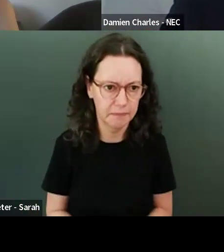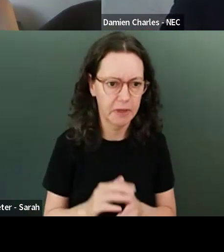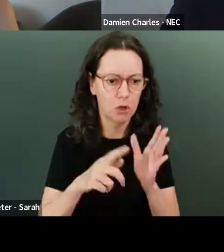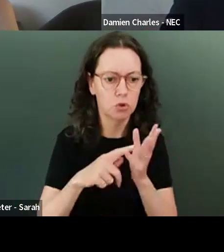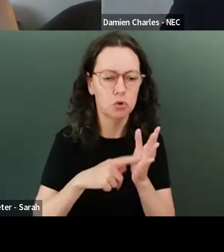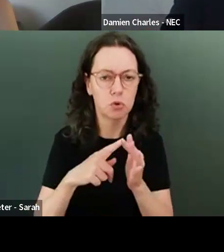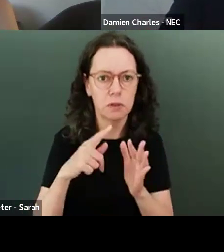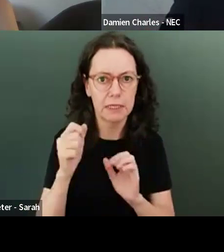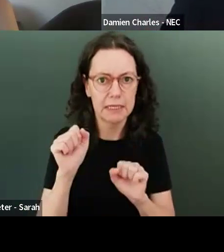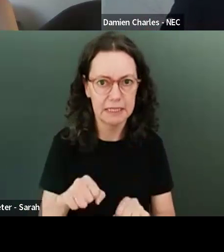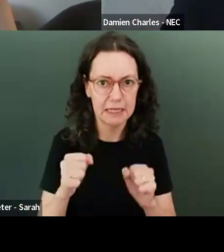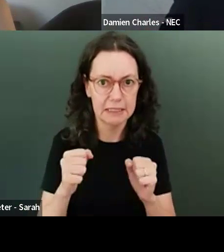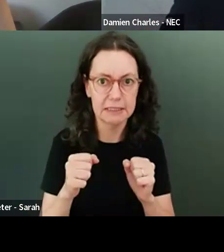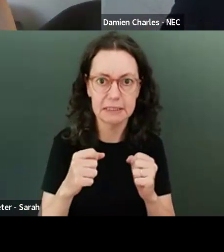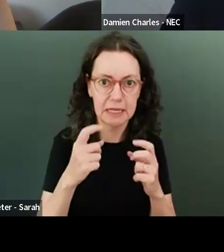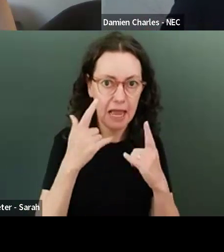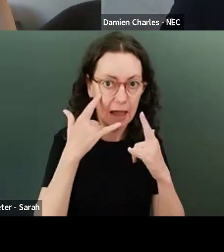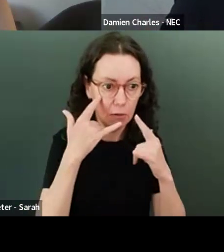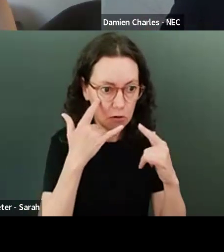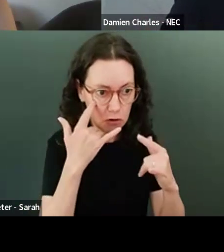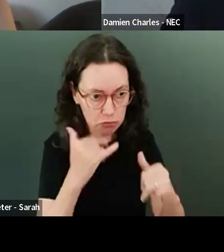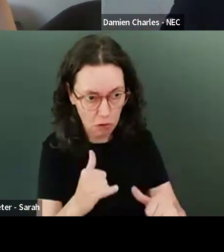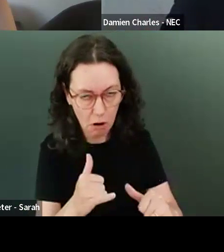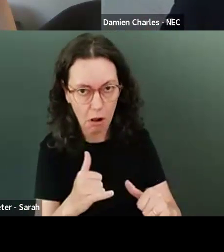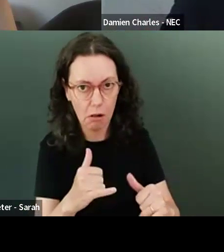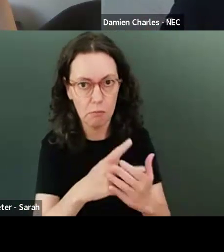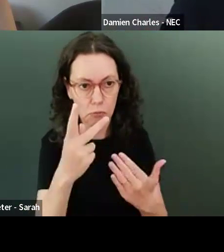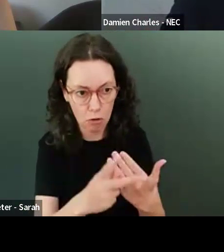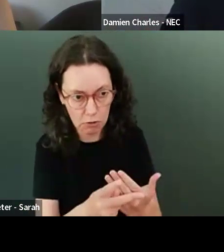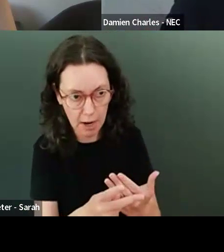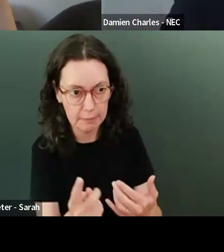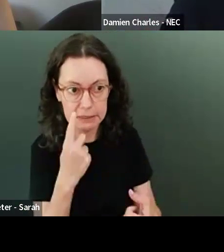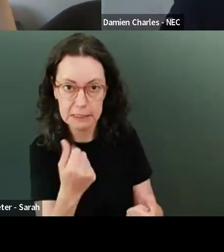is important as well and evaluation of